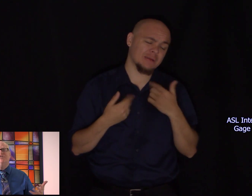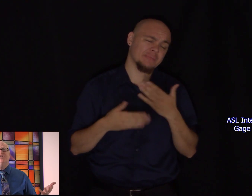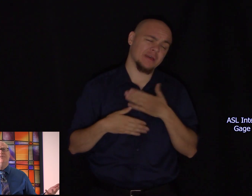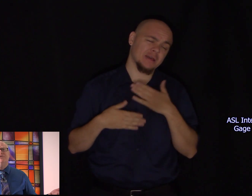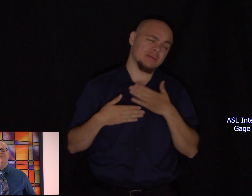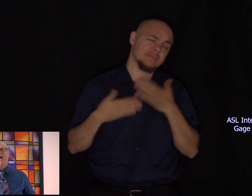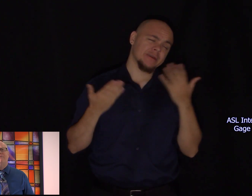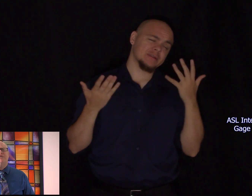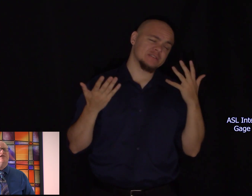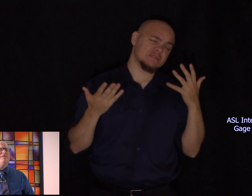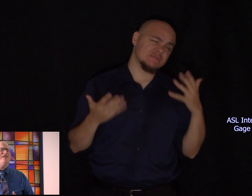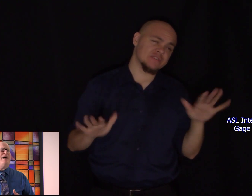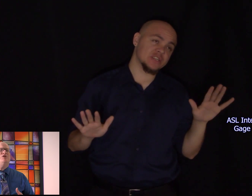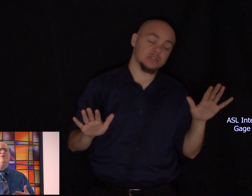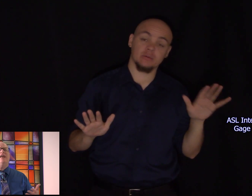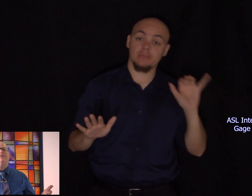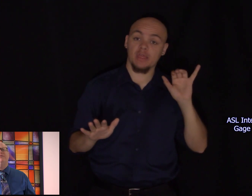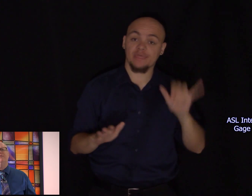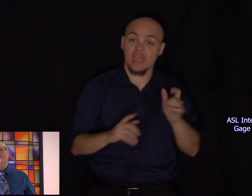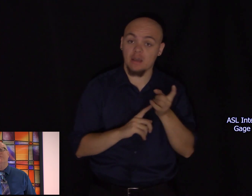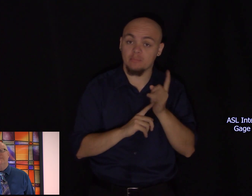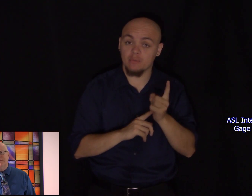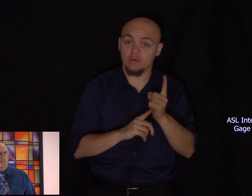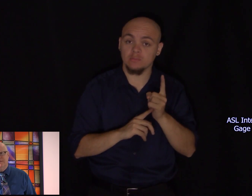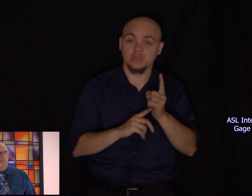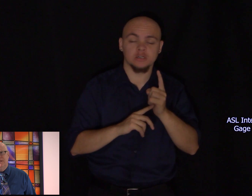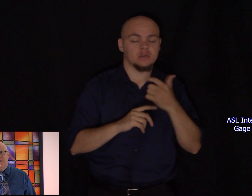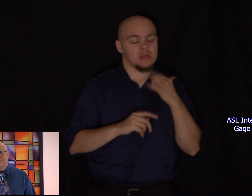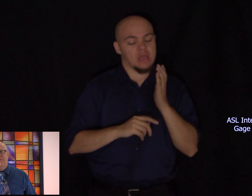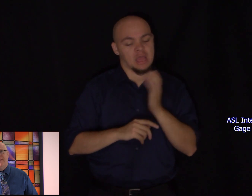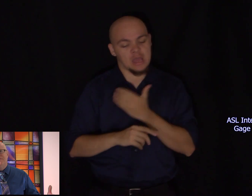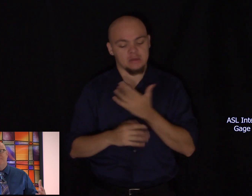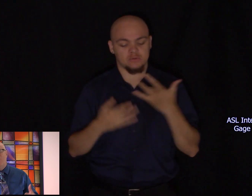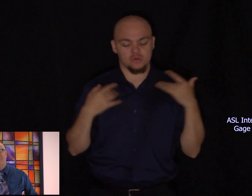us are just gonna be so tired we're just gonna be so I'm so glad this is over but that is the moment